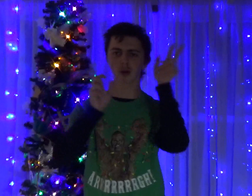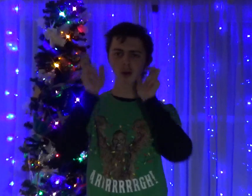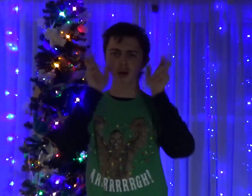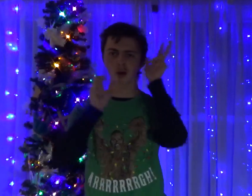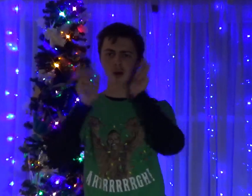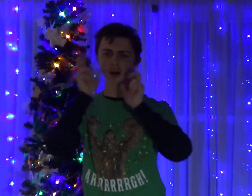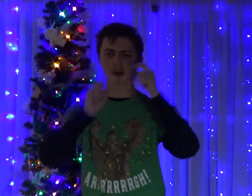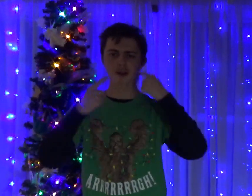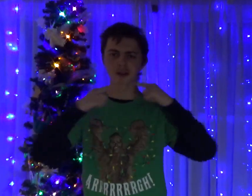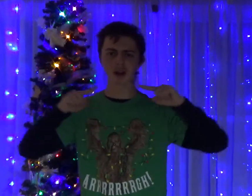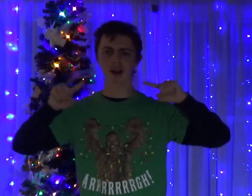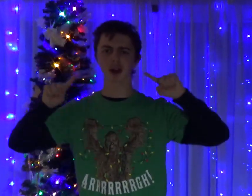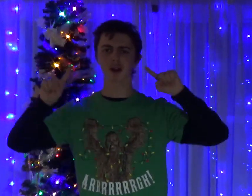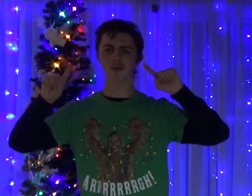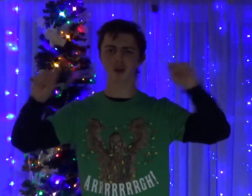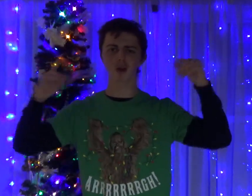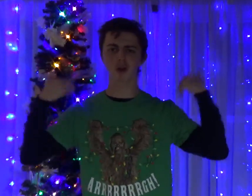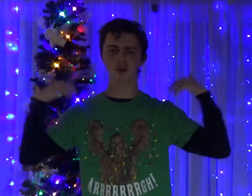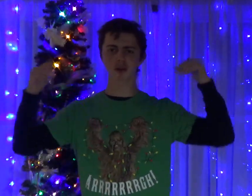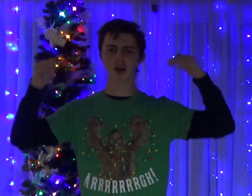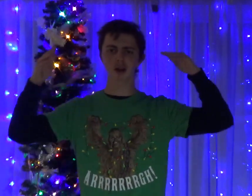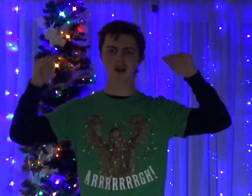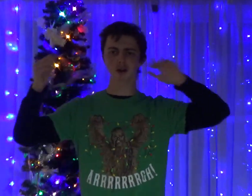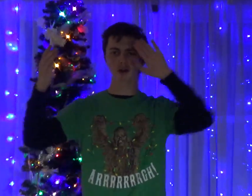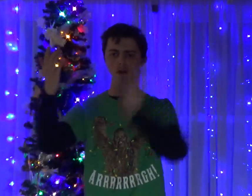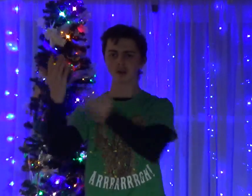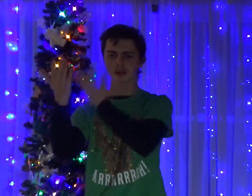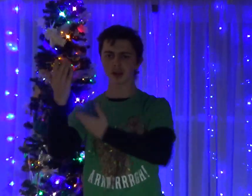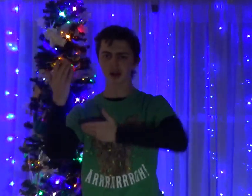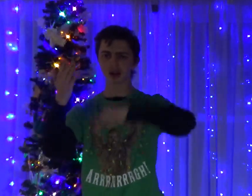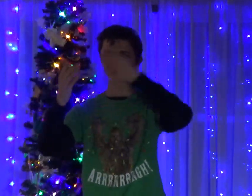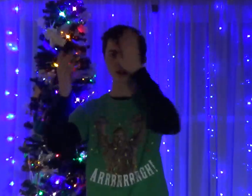Hark! the herald angels sing